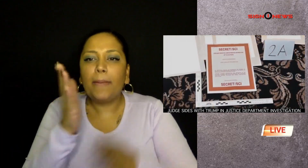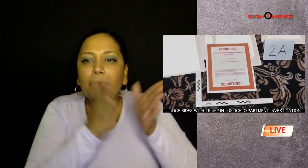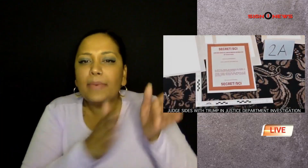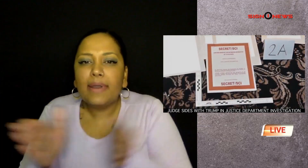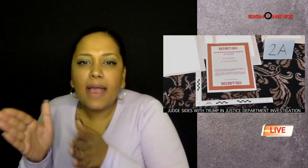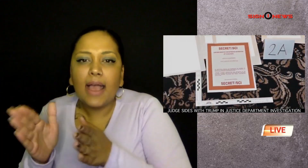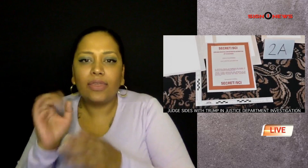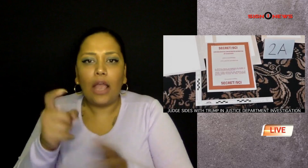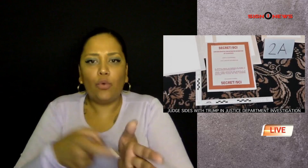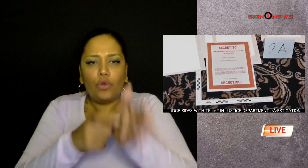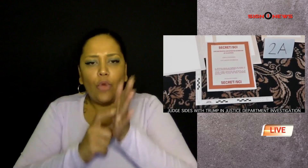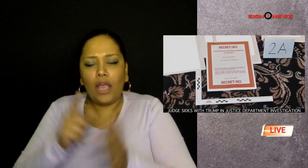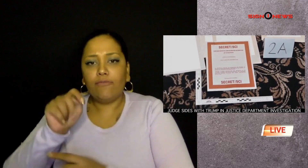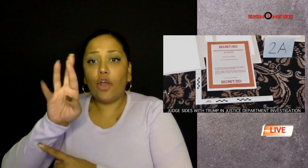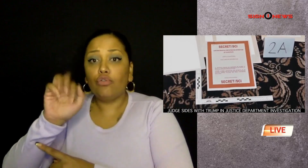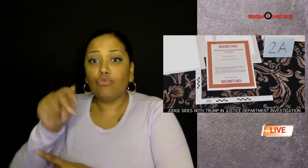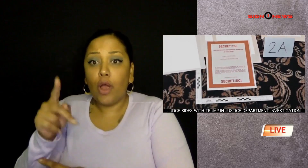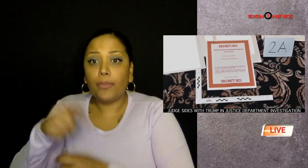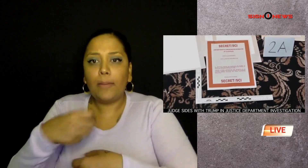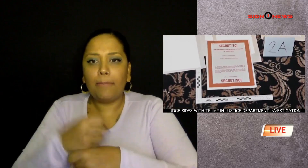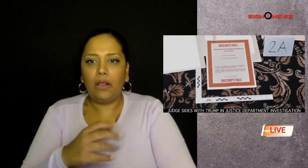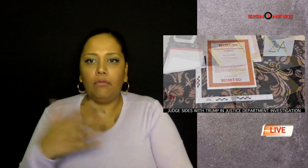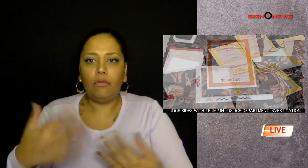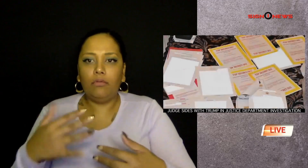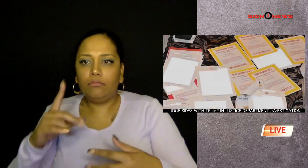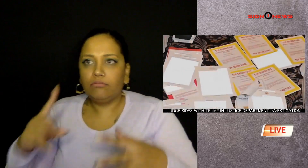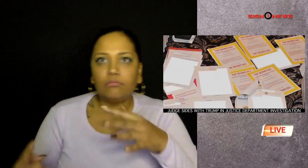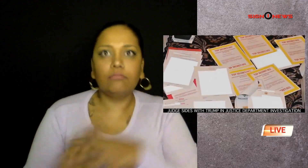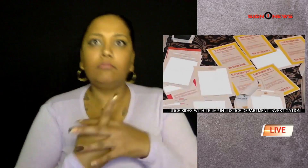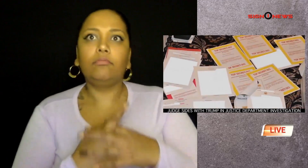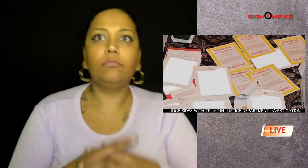would have required Trump to make uncomfortable assertions in court.